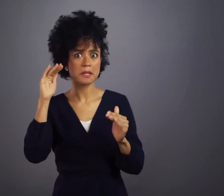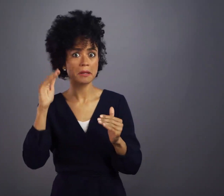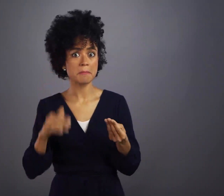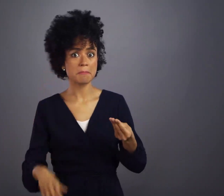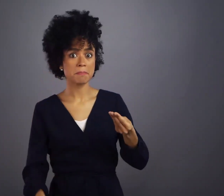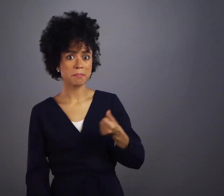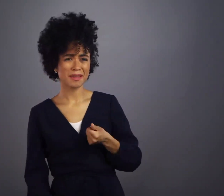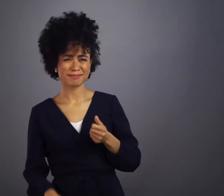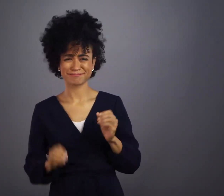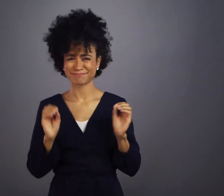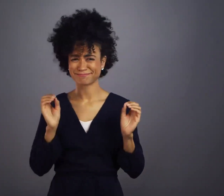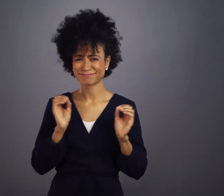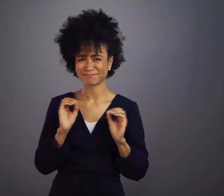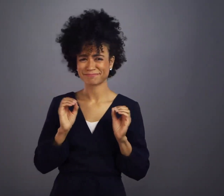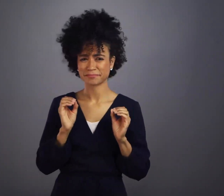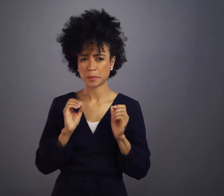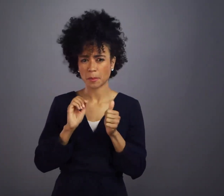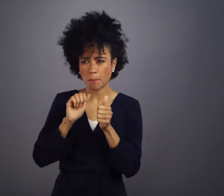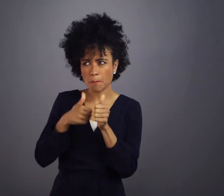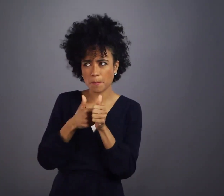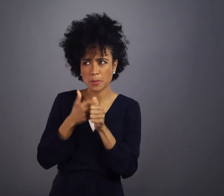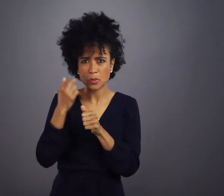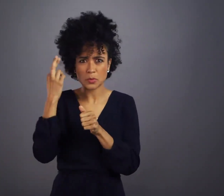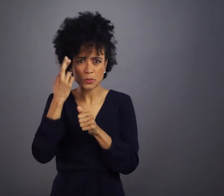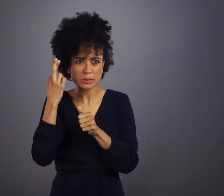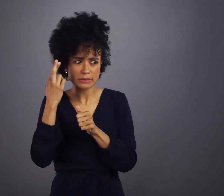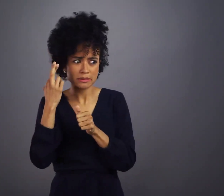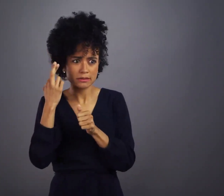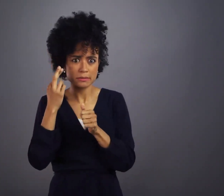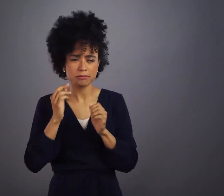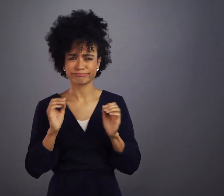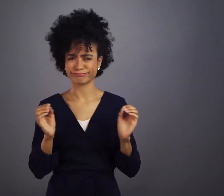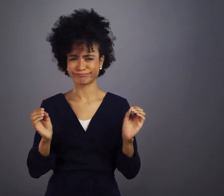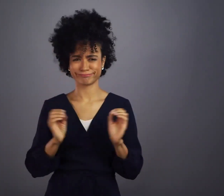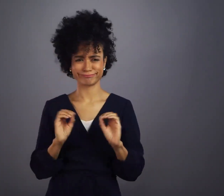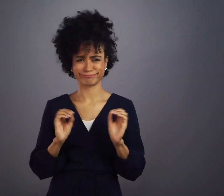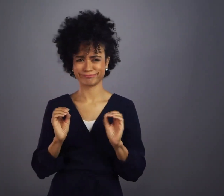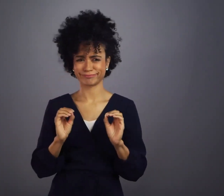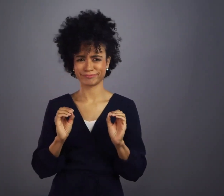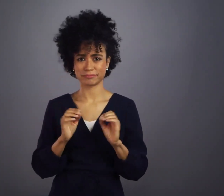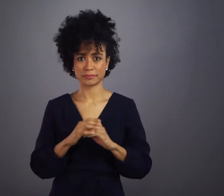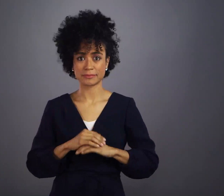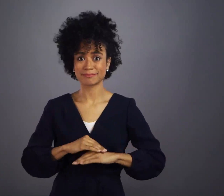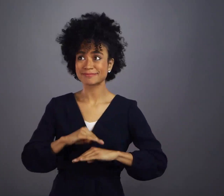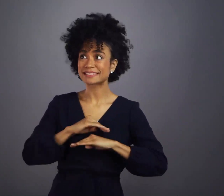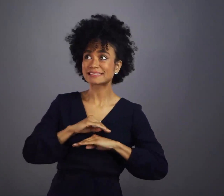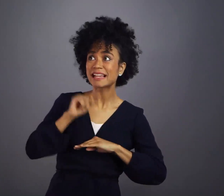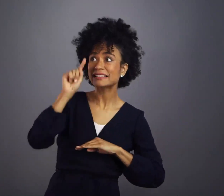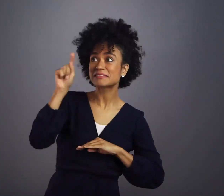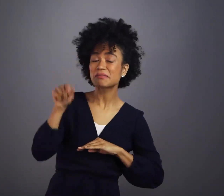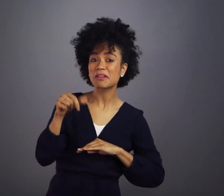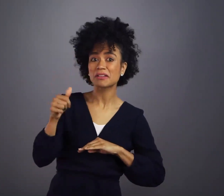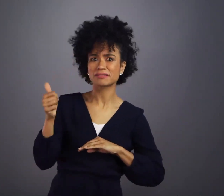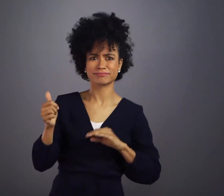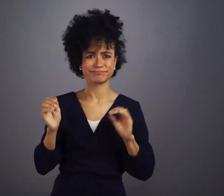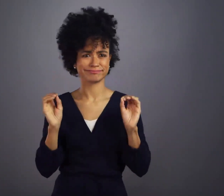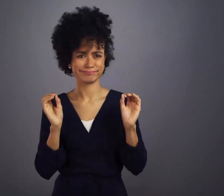that there are no fees to pay, no axes to grind, no people to please, no lectures to be endured —